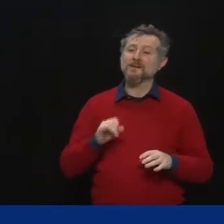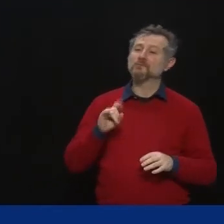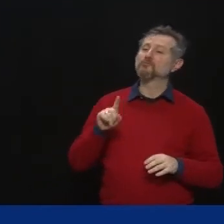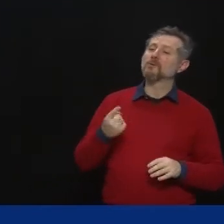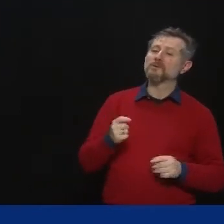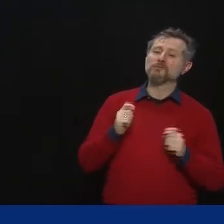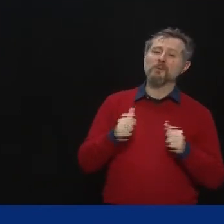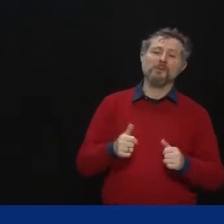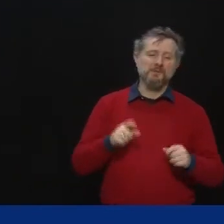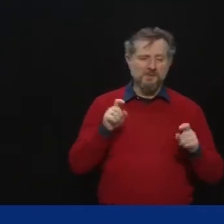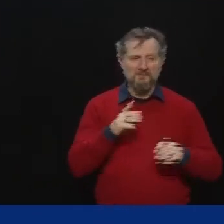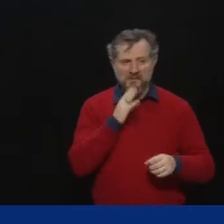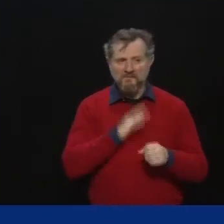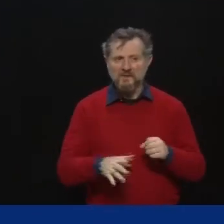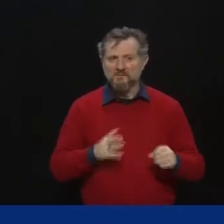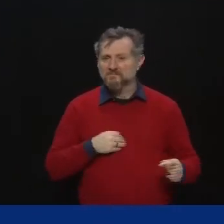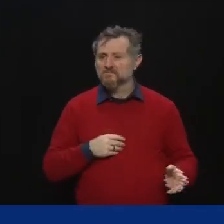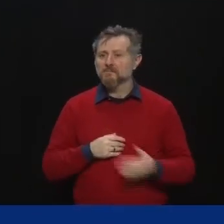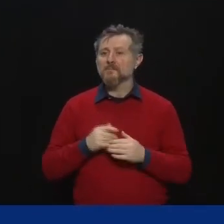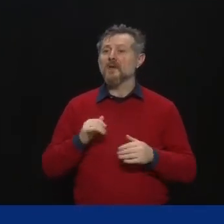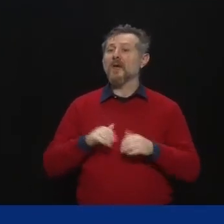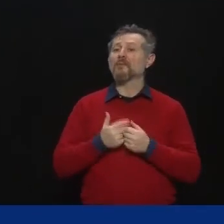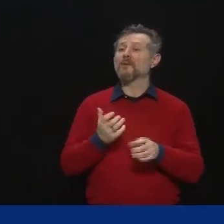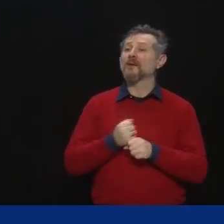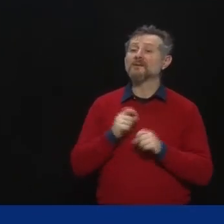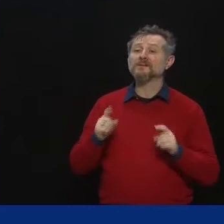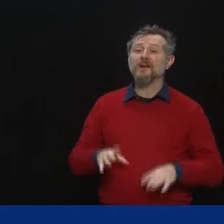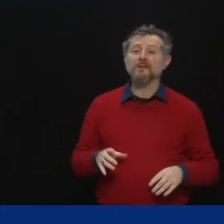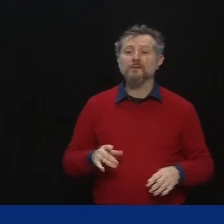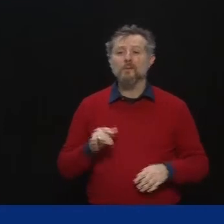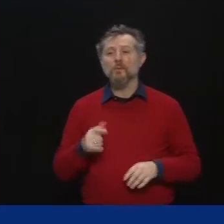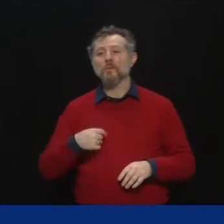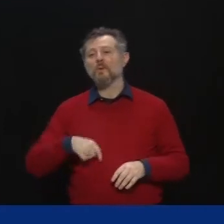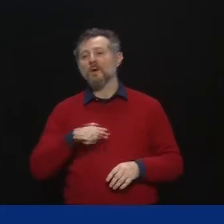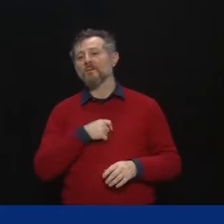SCHOOL DISTRICTS WILL FOLLOW THE TEST TO STATE PROTOCOLS AND